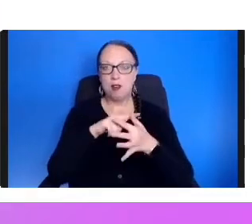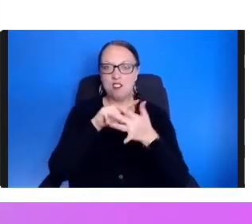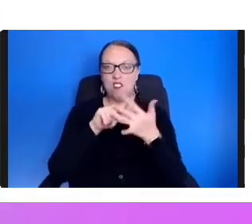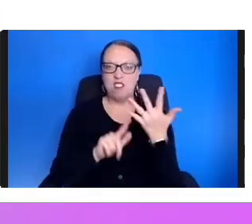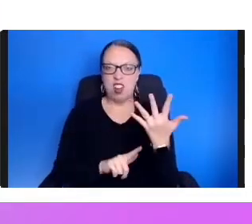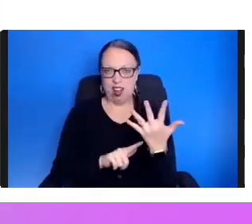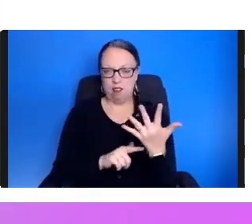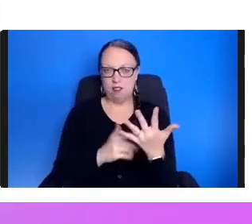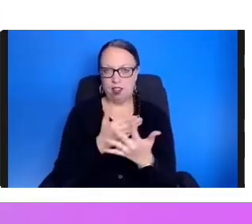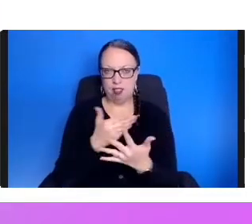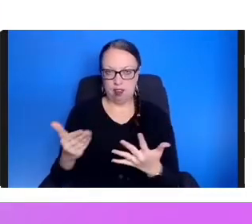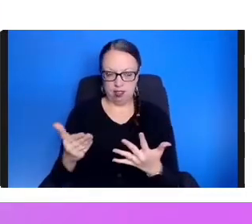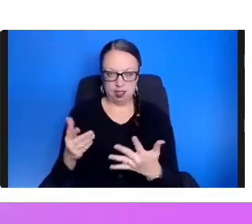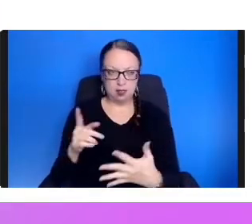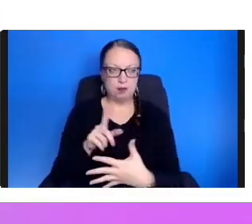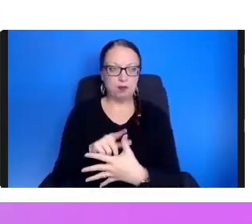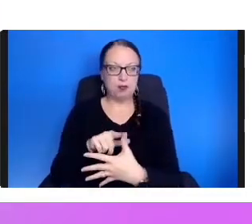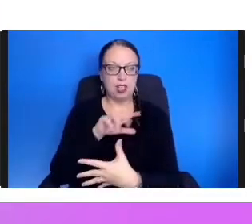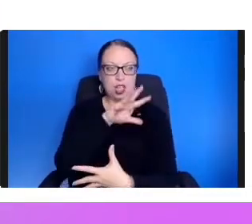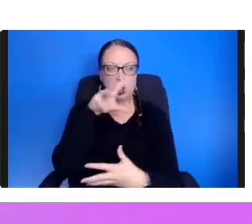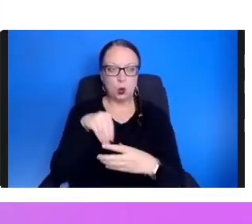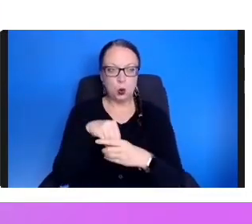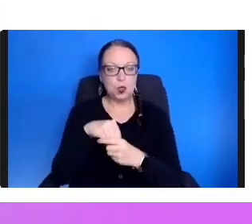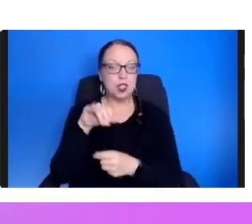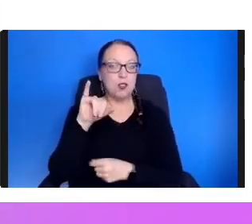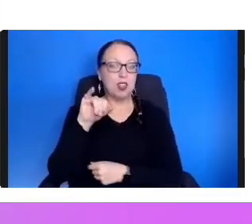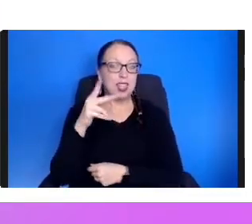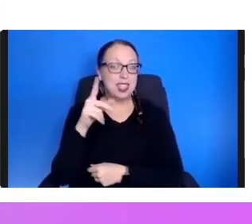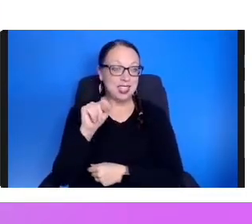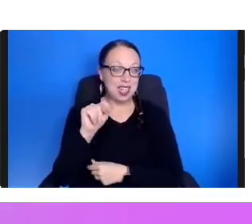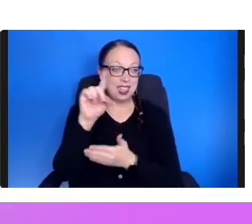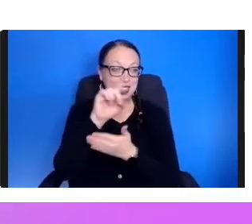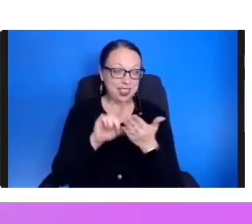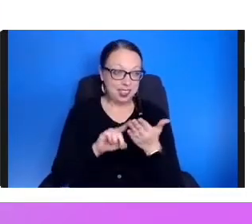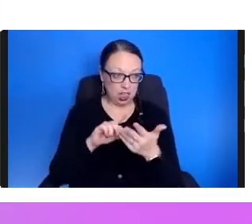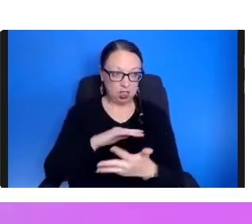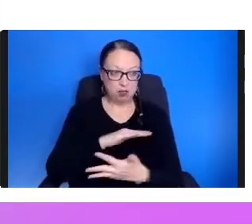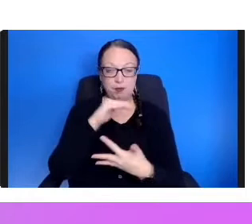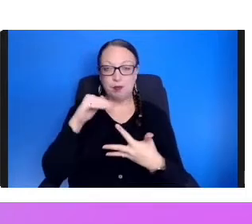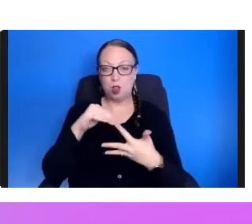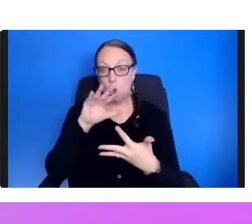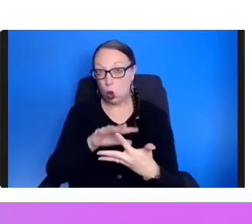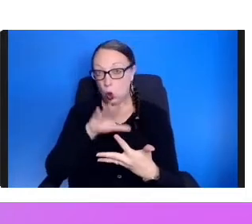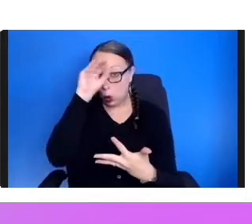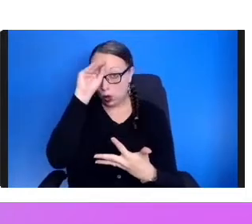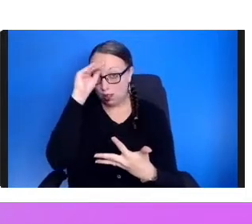Firstly, inclusive insight and design, secondly, learning and unlearning the importance of both,